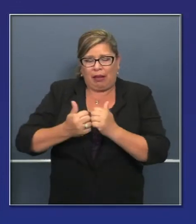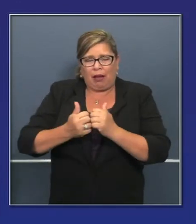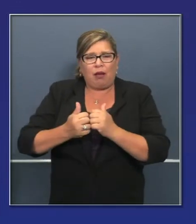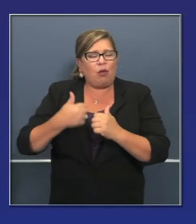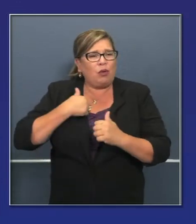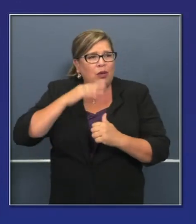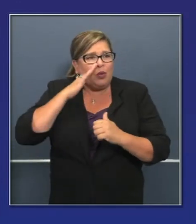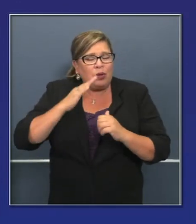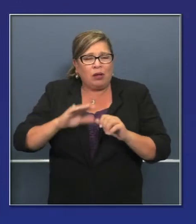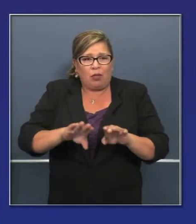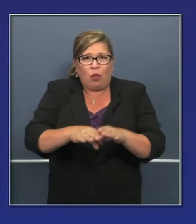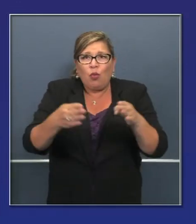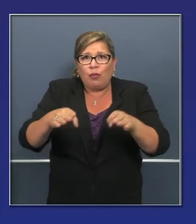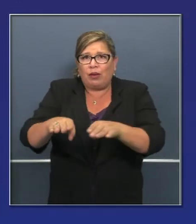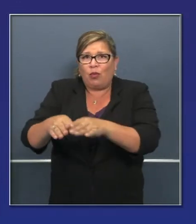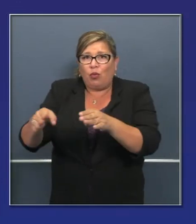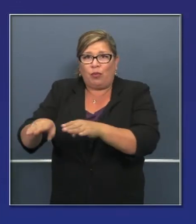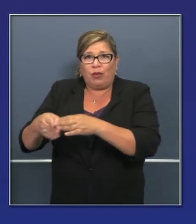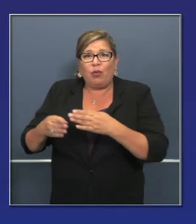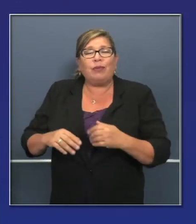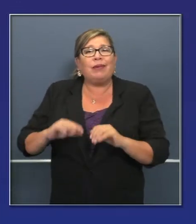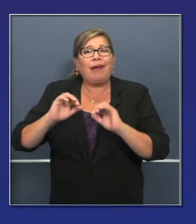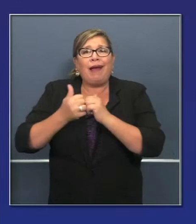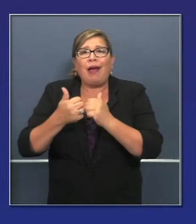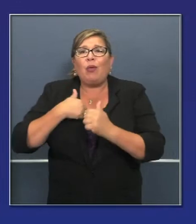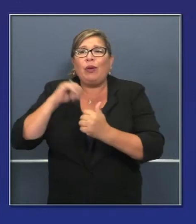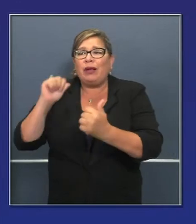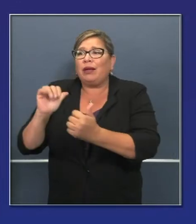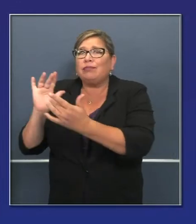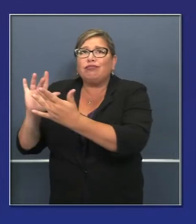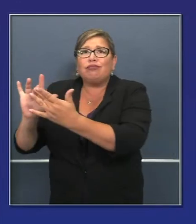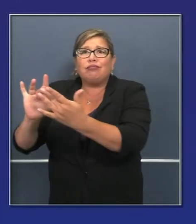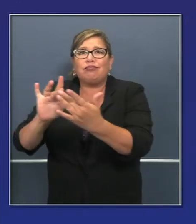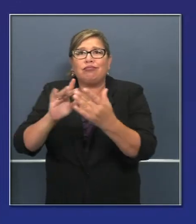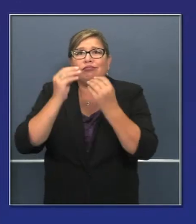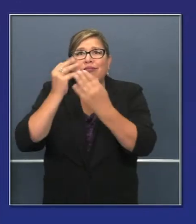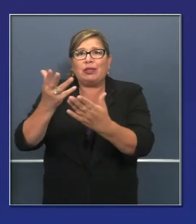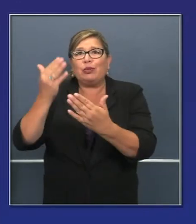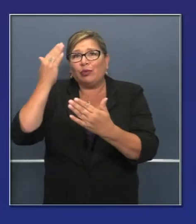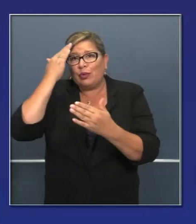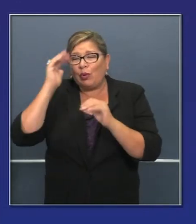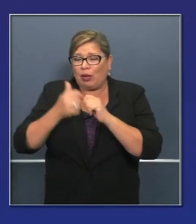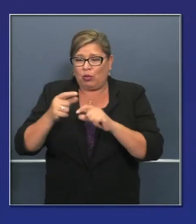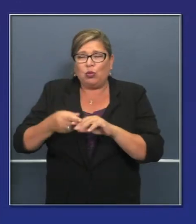community outreach and testing community spread preparing for an increase in the community spread